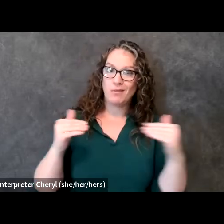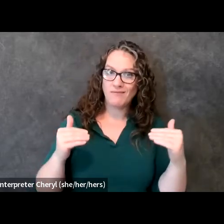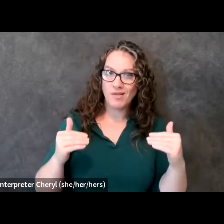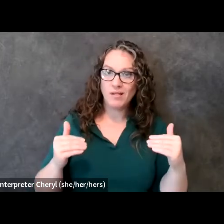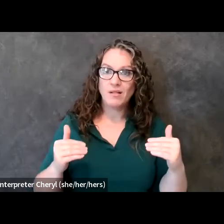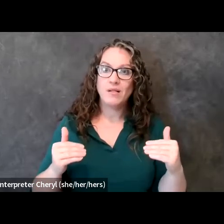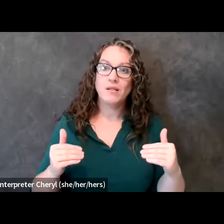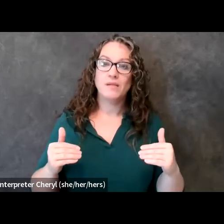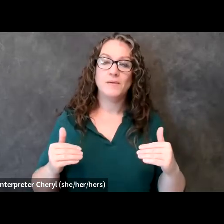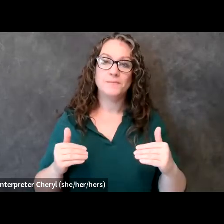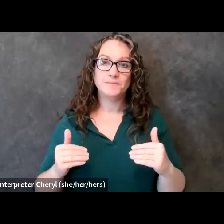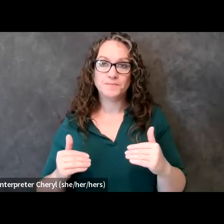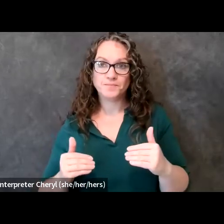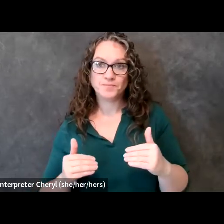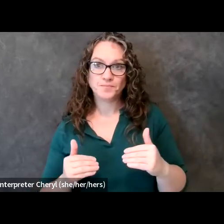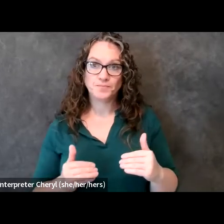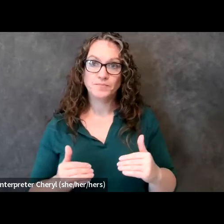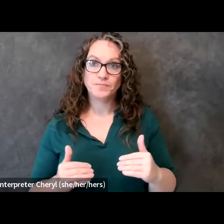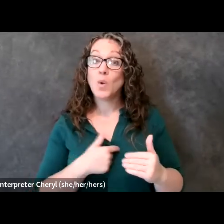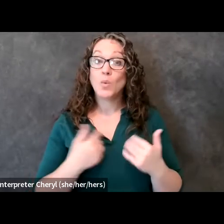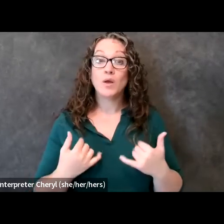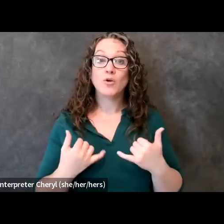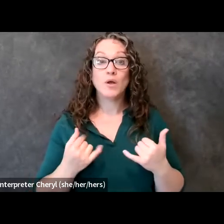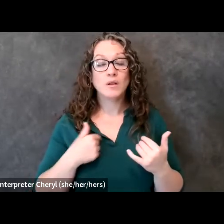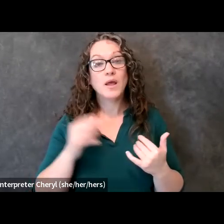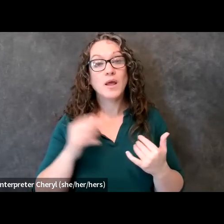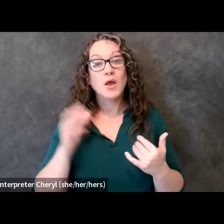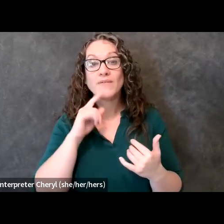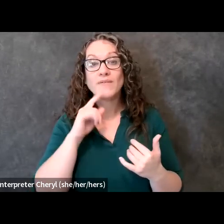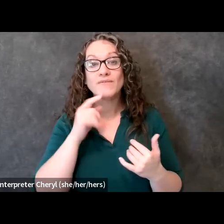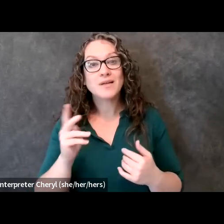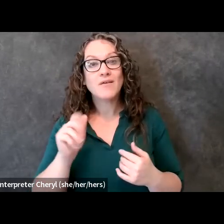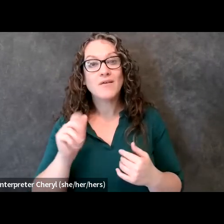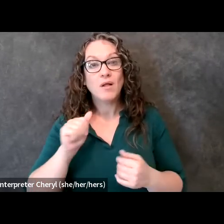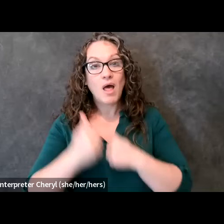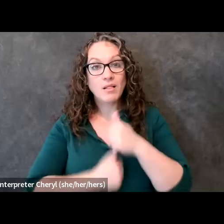currently actually looking for a couple of alumni who would like to serve on our executive committee